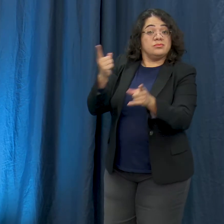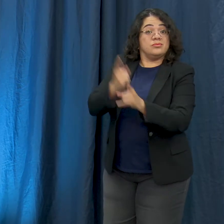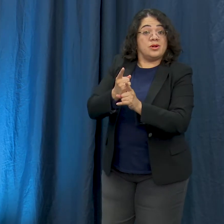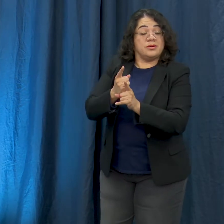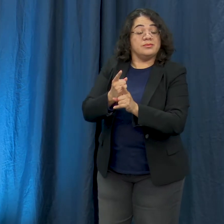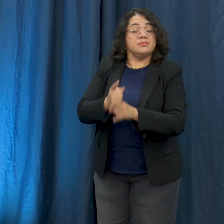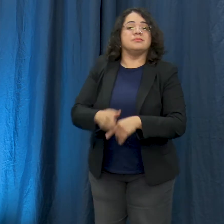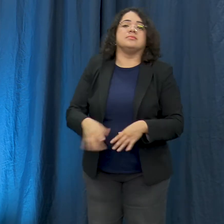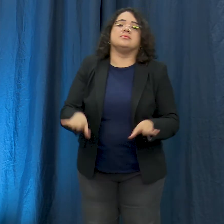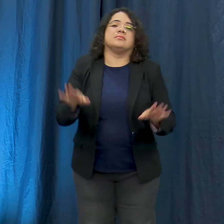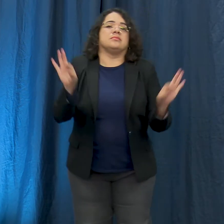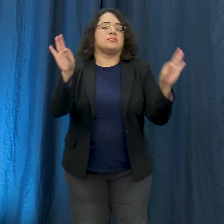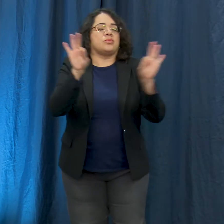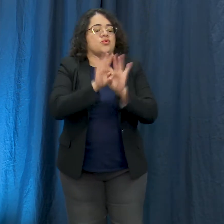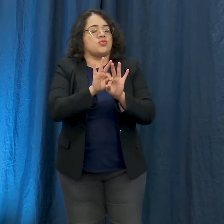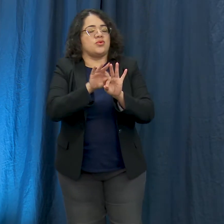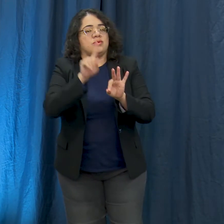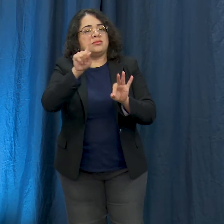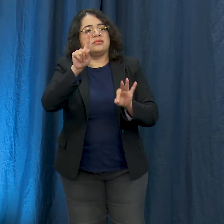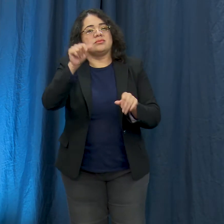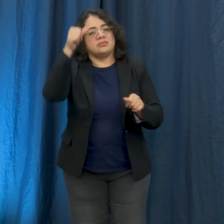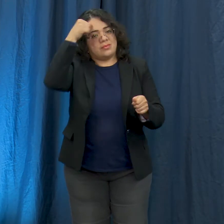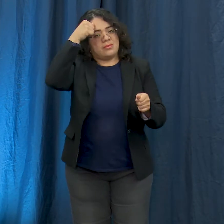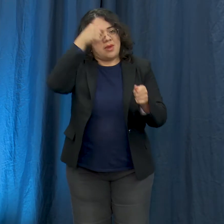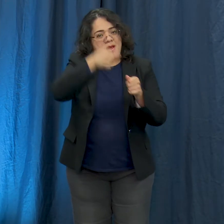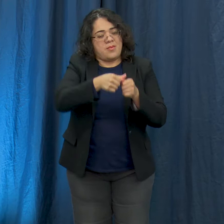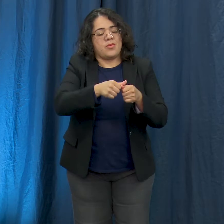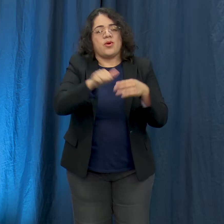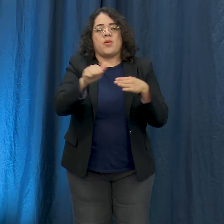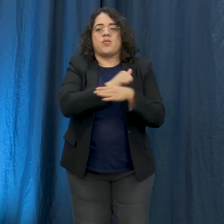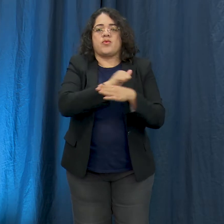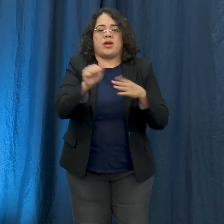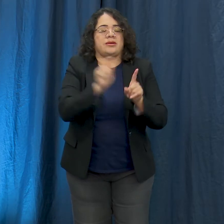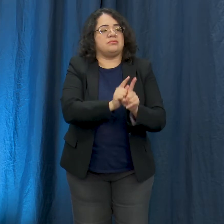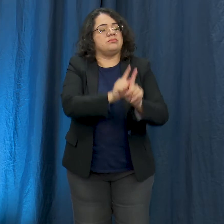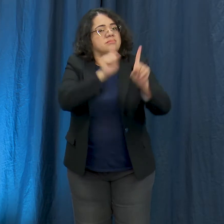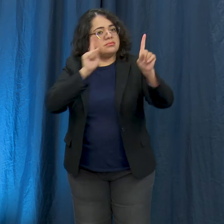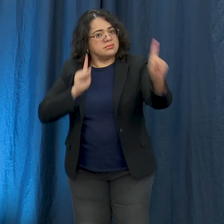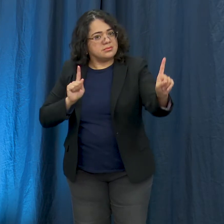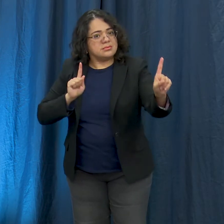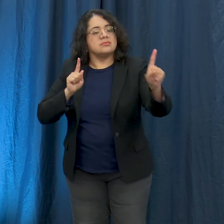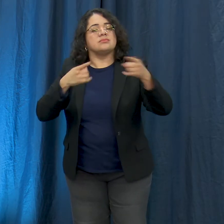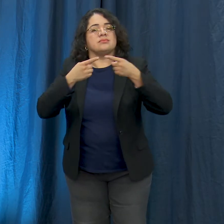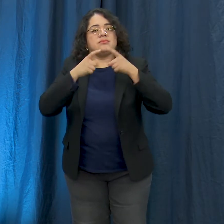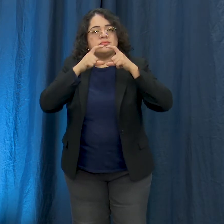distancing and to wear facial coverings. When we put out the Safer at Home Orders